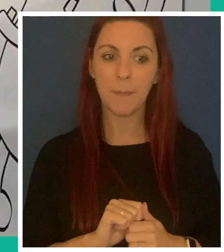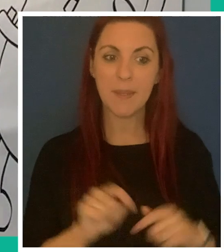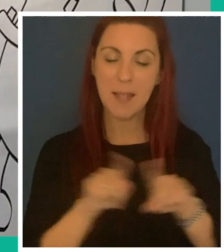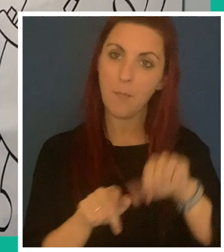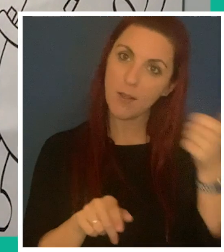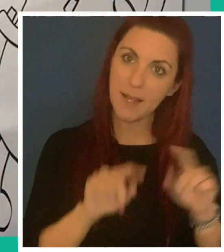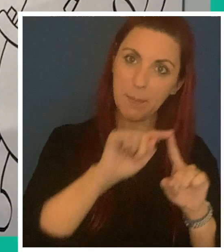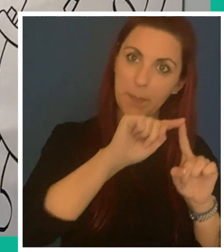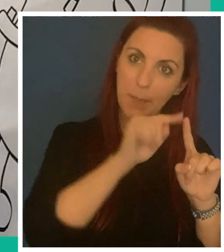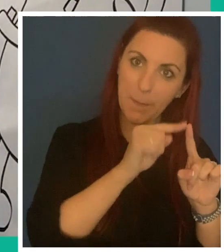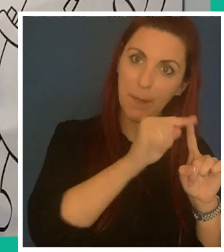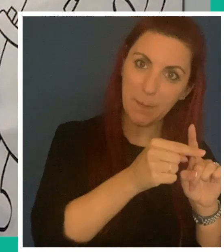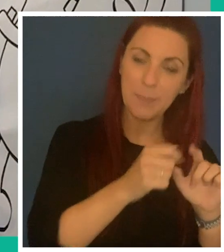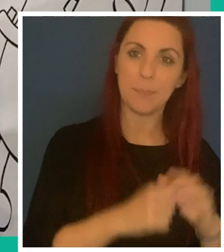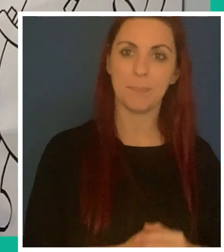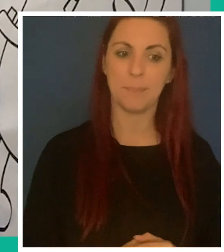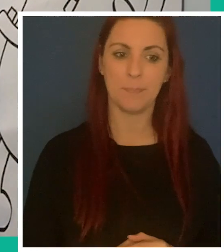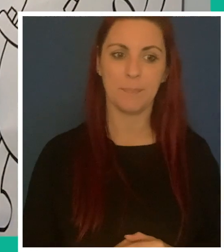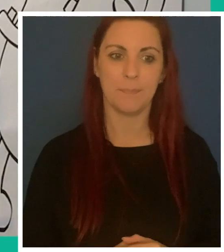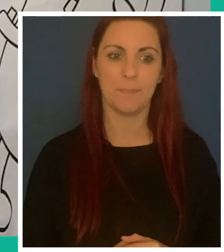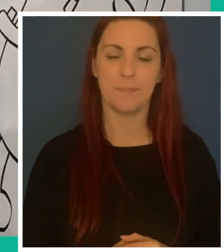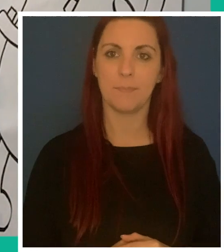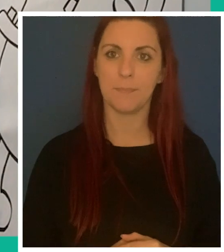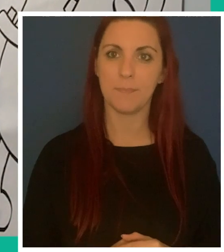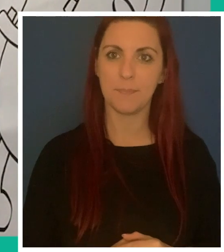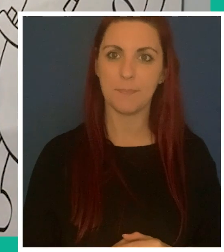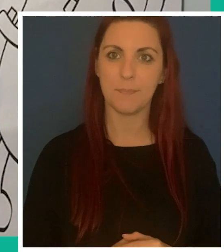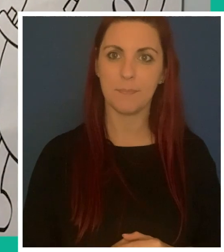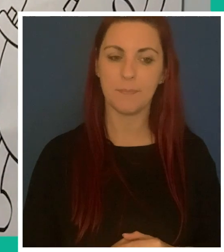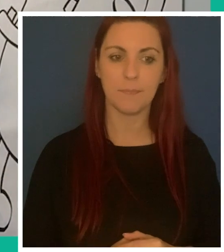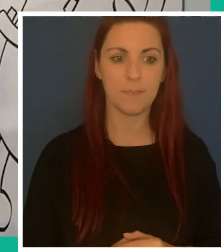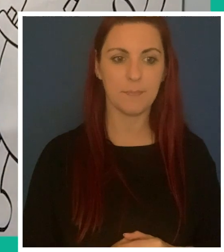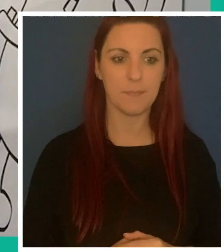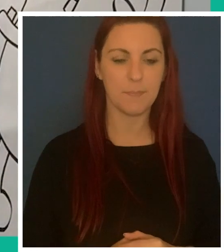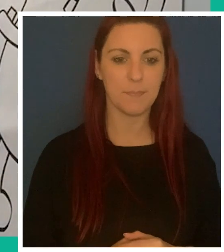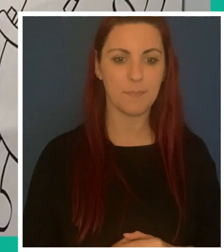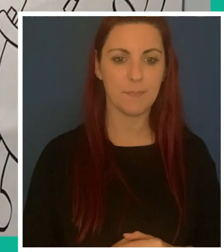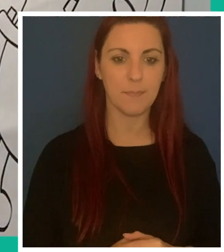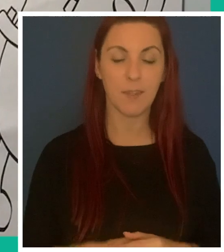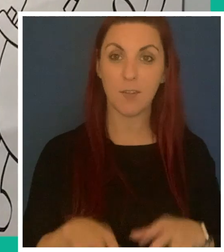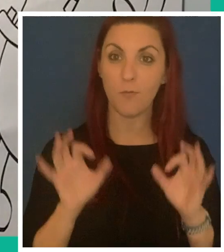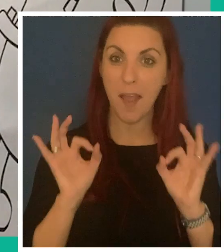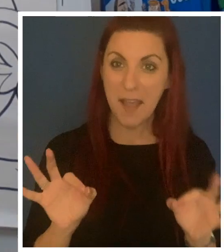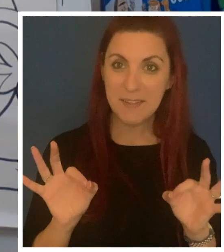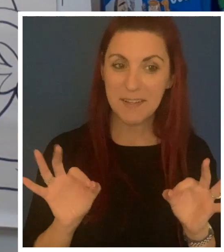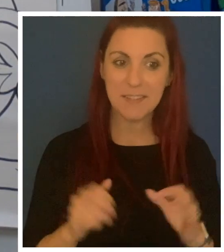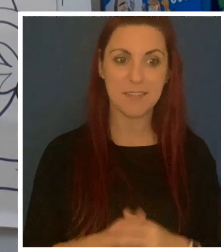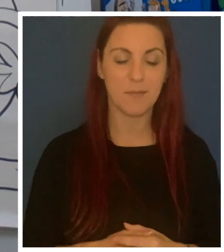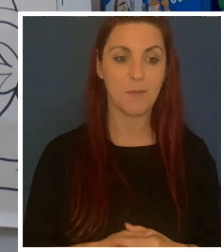And two little curves over here for his toes on his right-hand foot. One, two. Excellent.